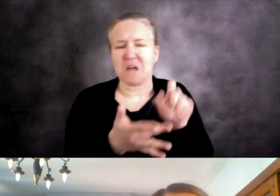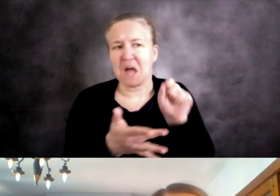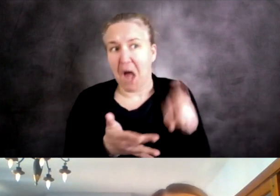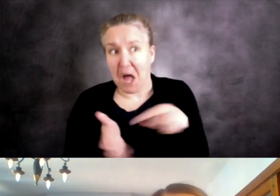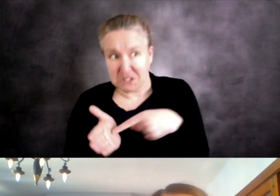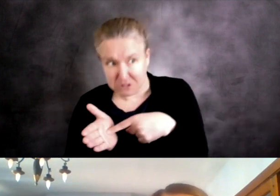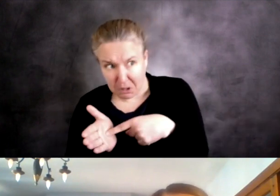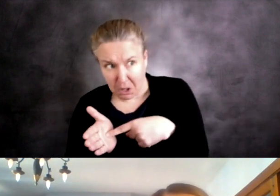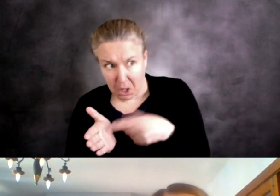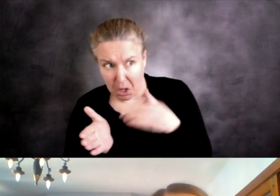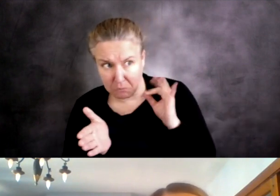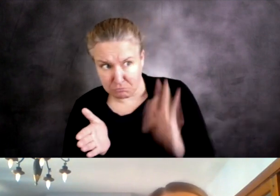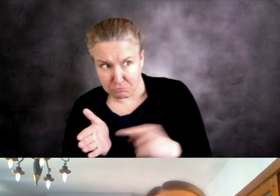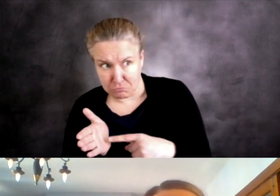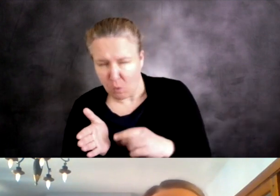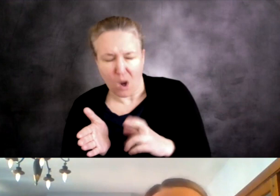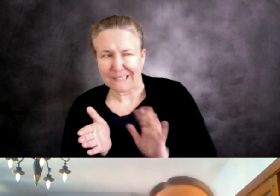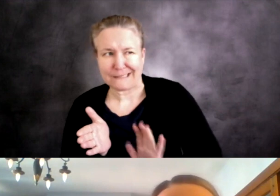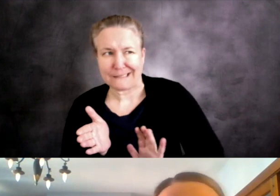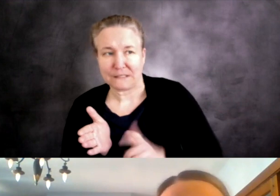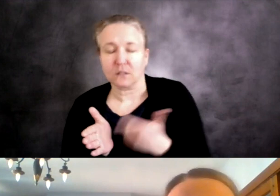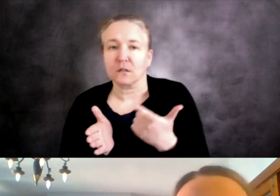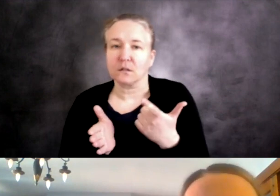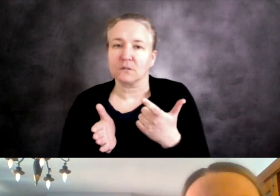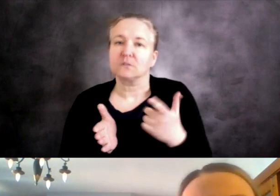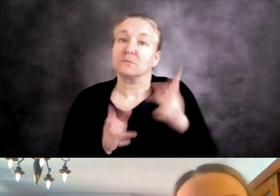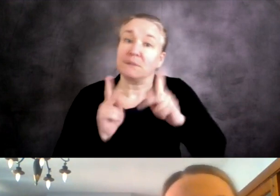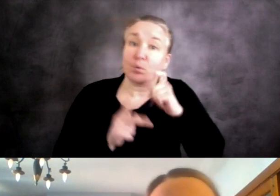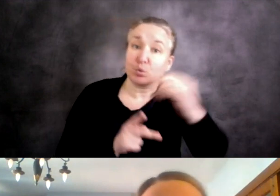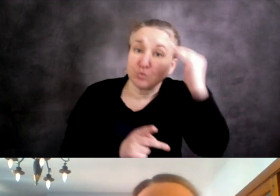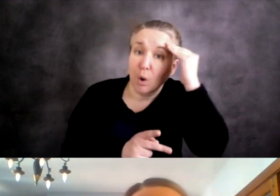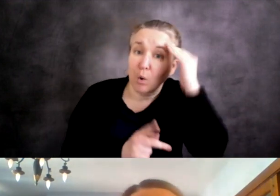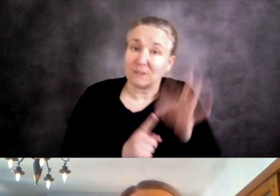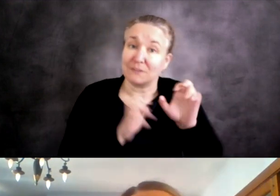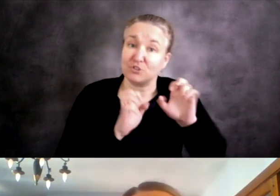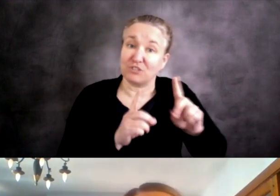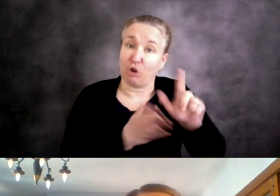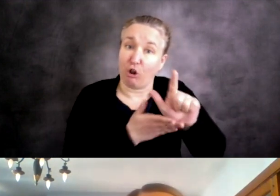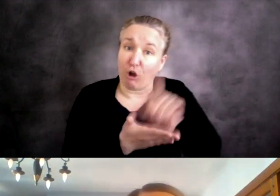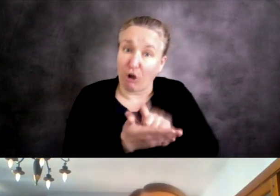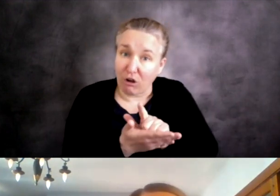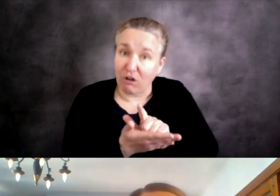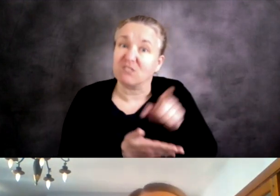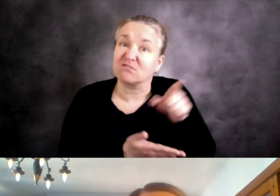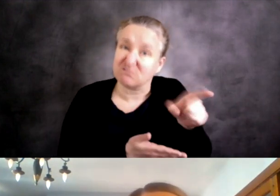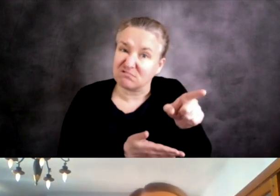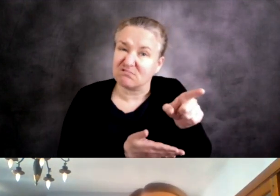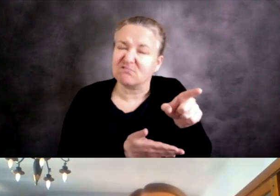that know special education law and and sort of, um, trying to get some advice before your meeting,